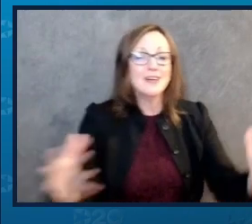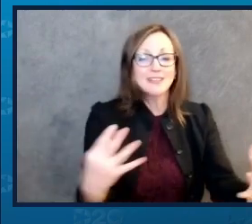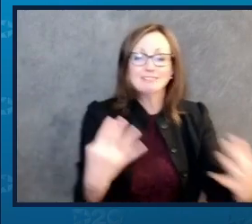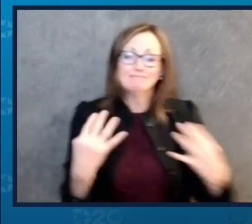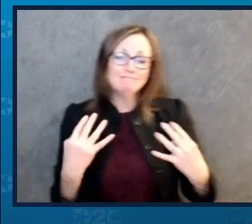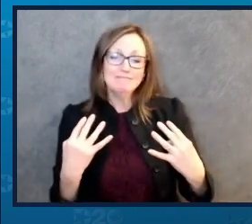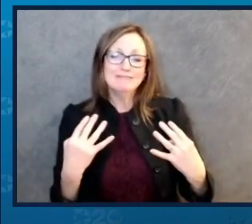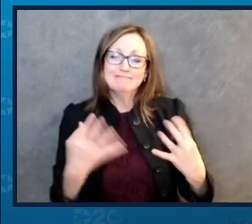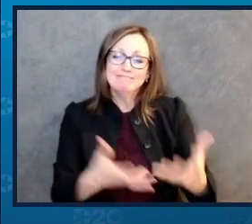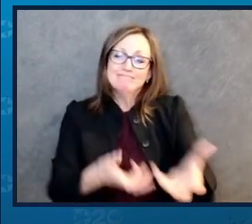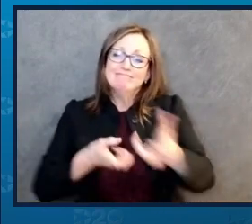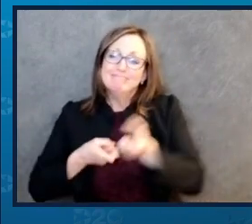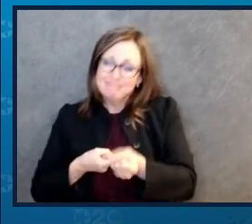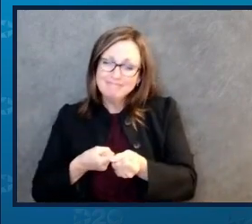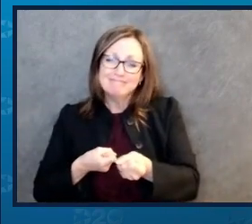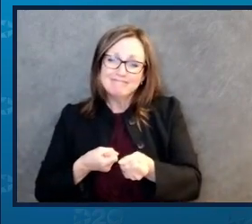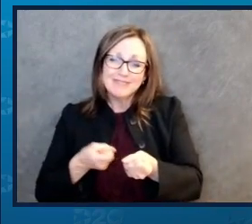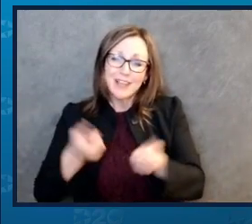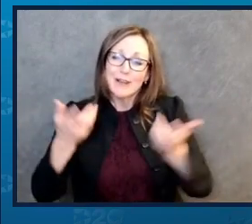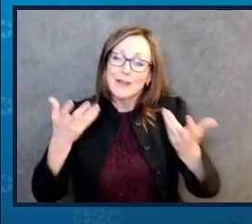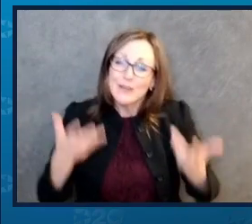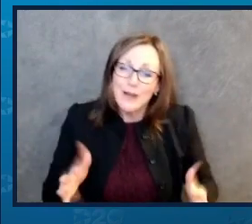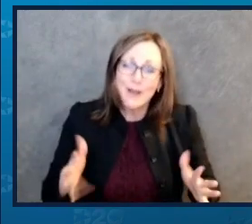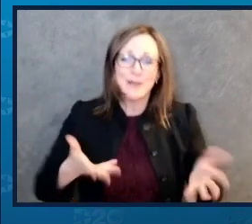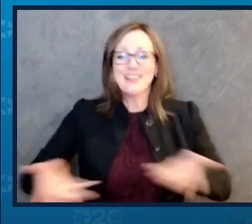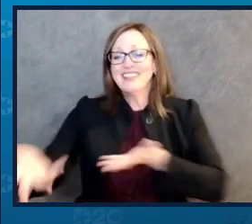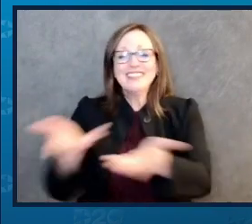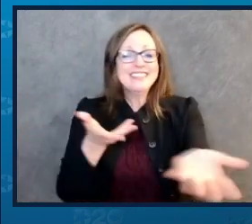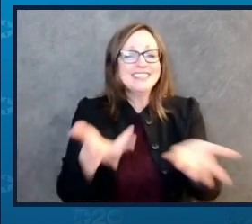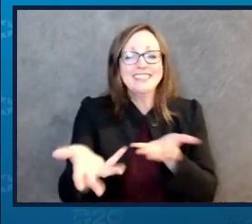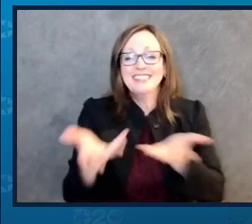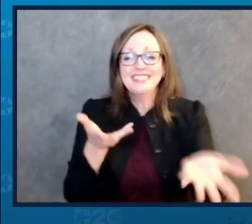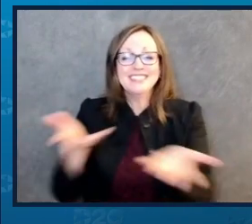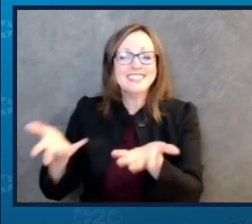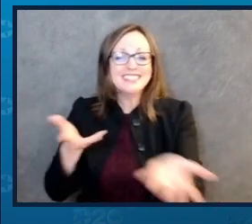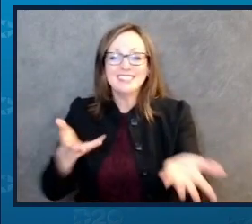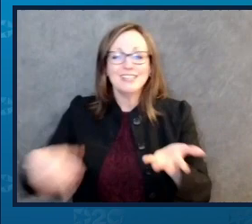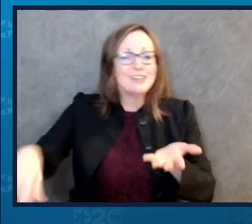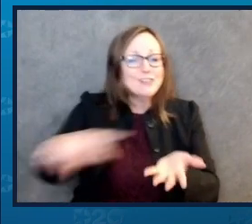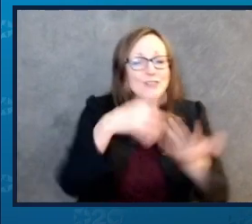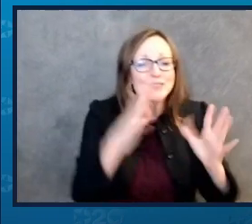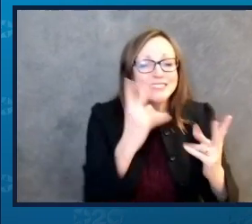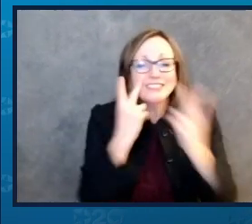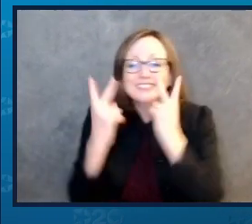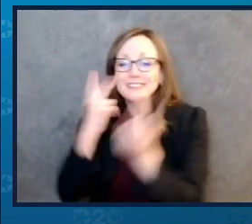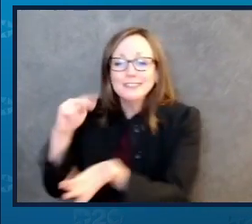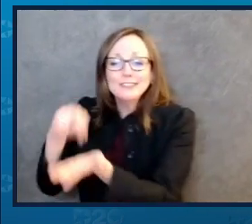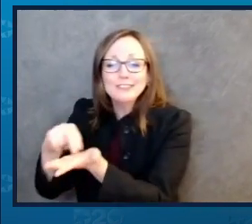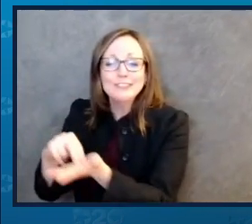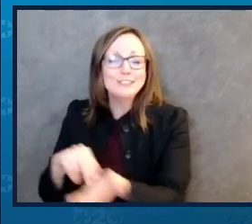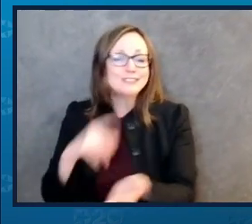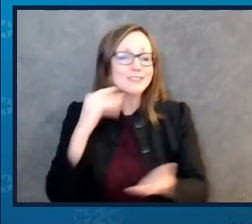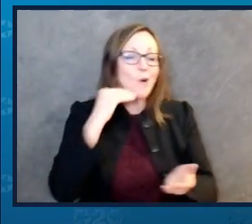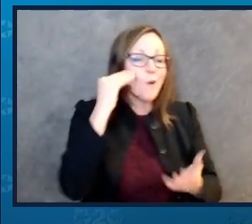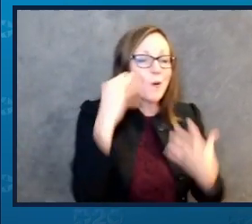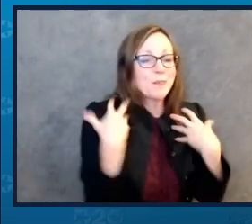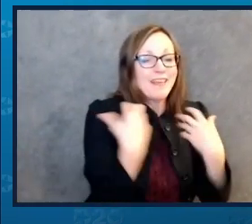AND WE ALREADY ARE. WE SEE IT IN THE AREAS THE NURSES, THE HOME HEALTH CARE